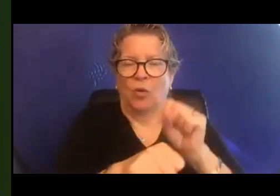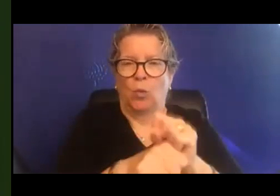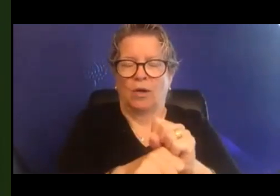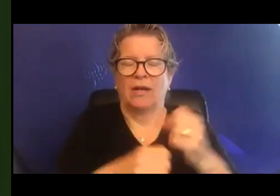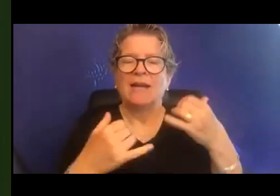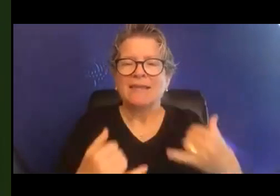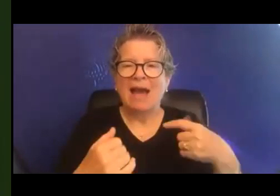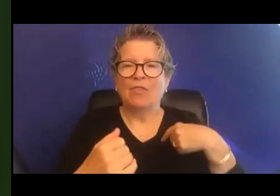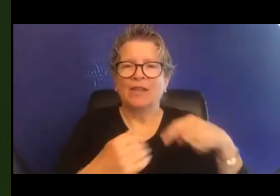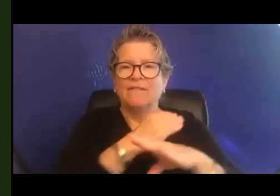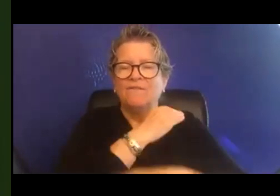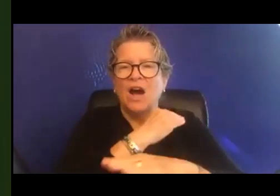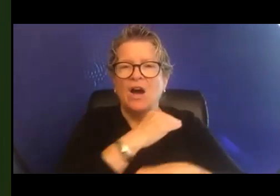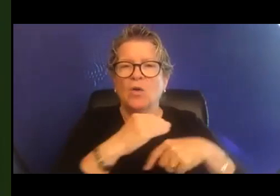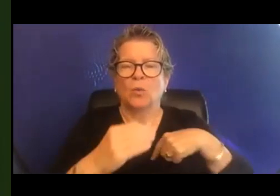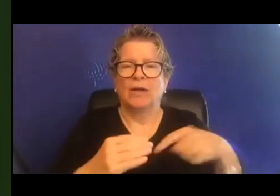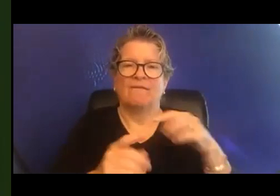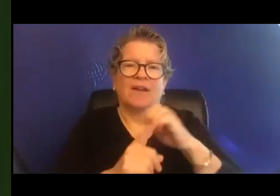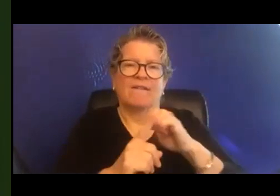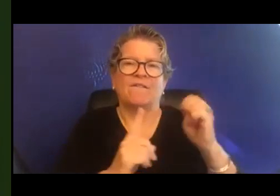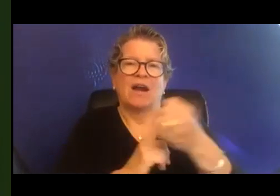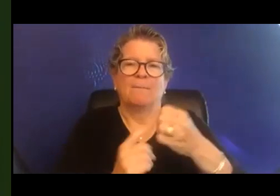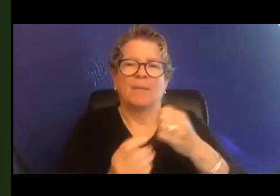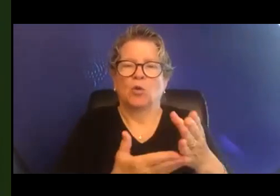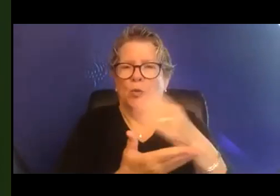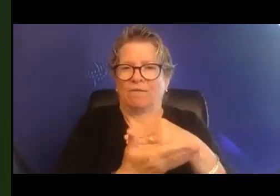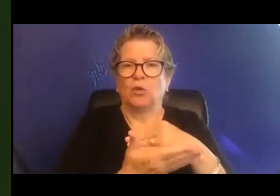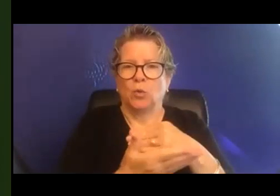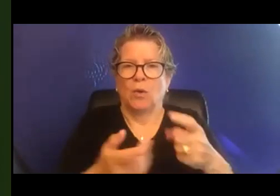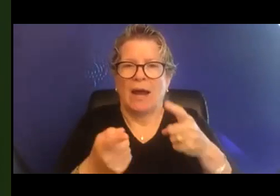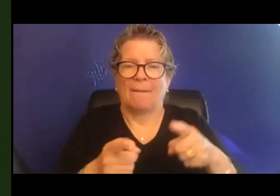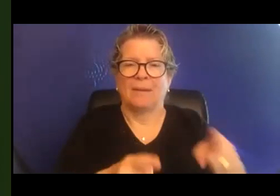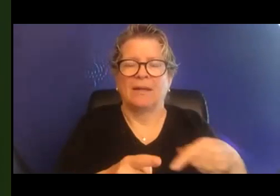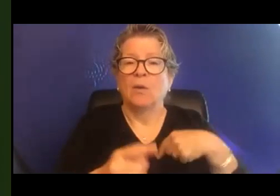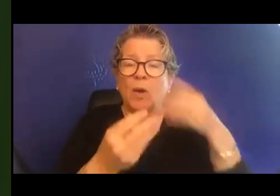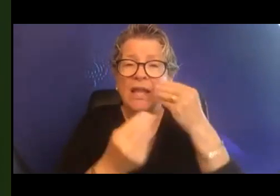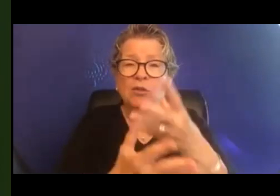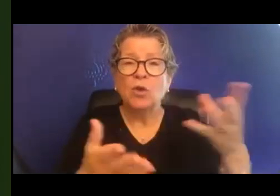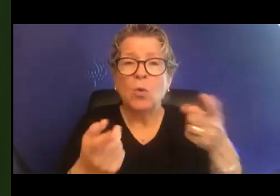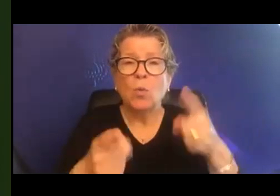review will be underway for the entire project. We will let people know when you are able to comment.